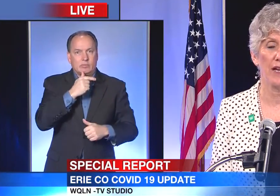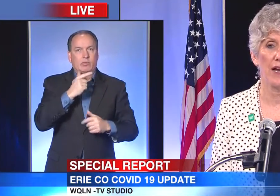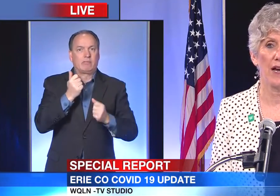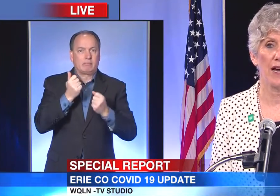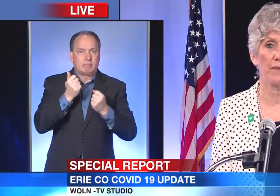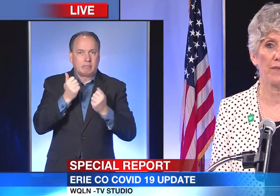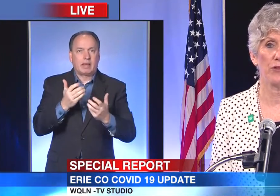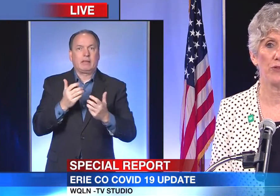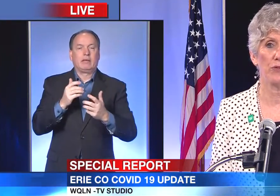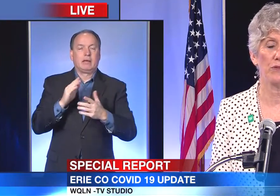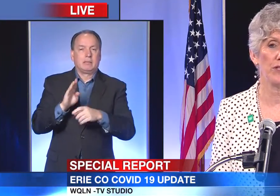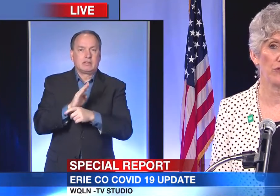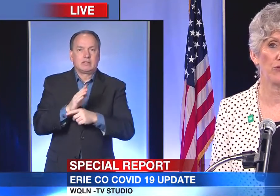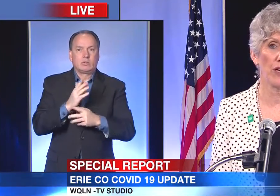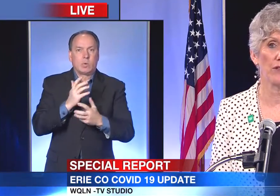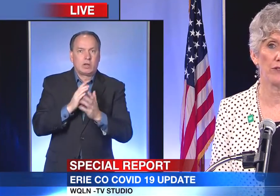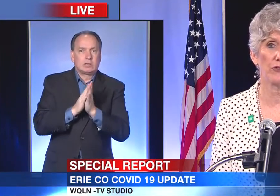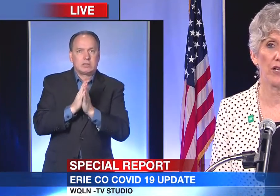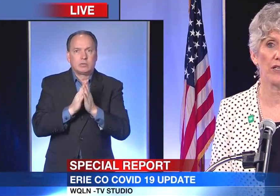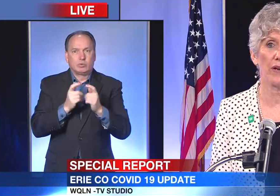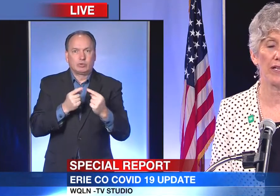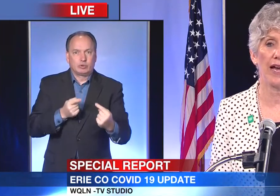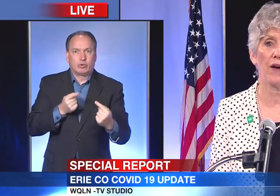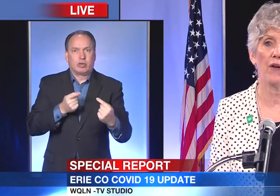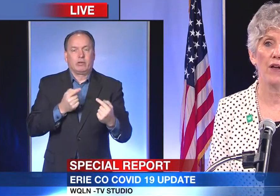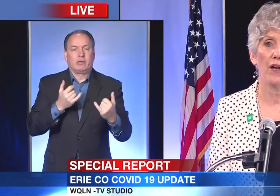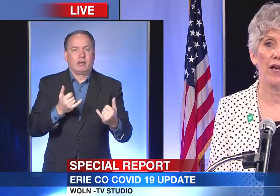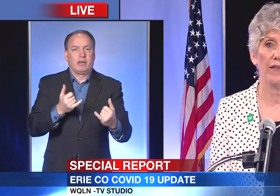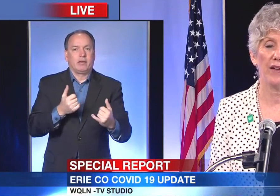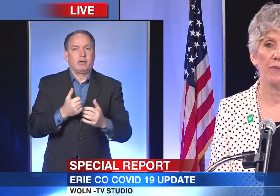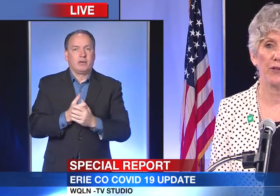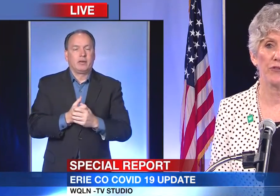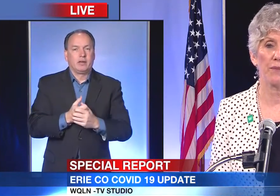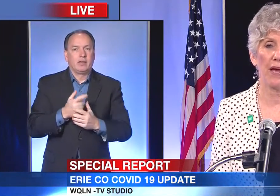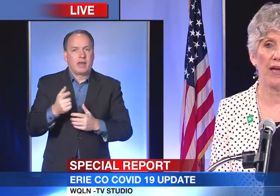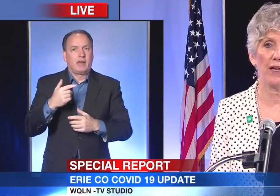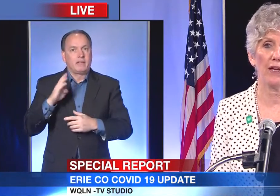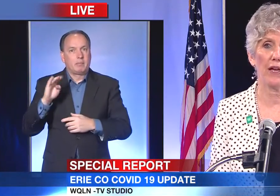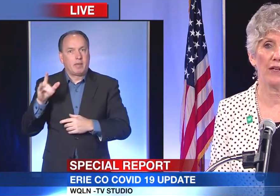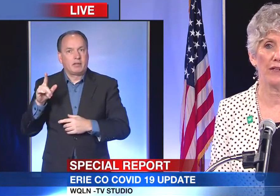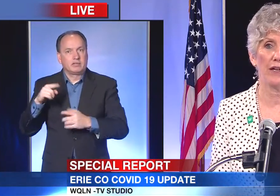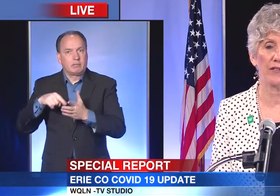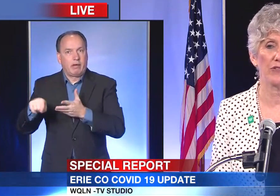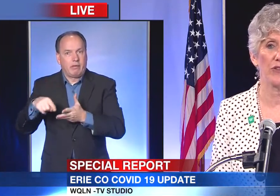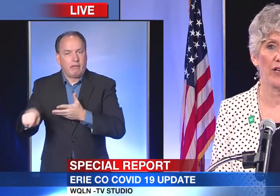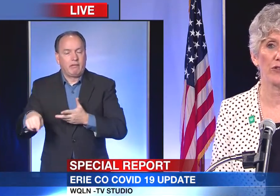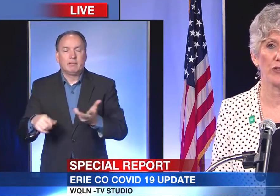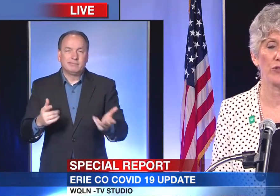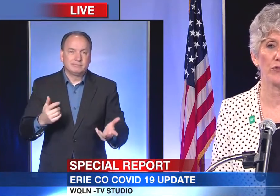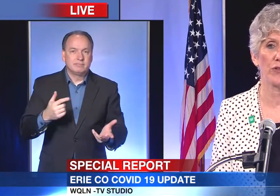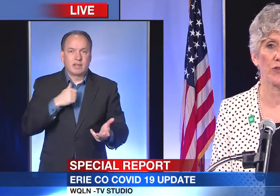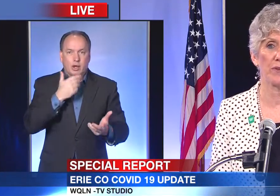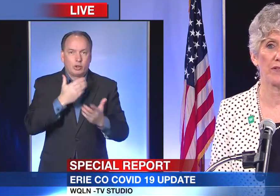AND OBVIOUSLY VERY, VERY DISAPPOINTING, I KNOW FOR MANY BUSINESSES WHO, YOU KNOW, STRUGGLE. THEY'RE STRUGGLING RIGHT NOW,